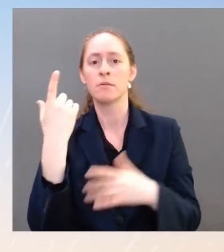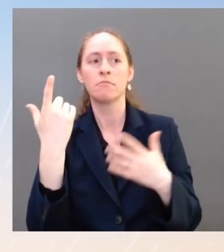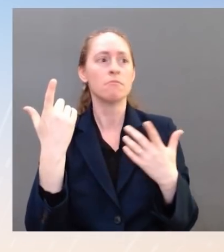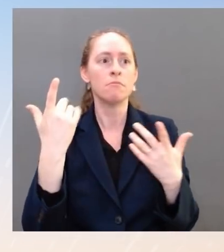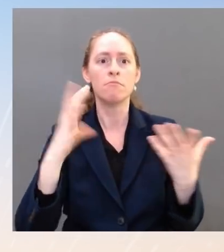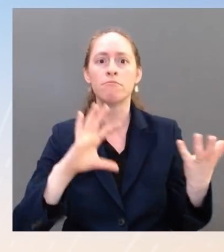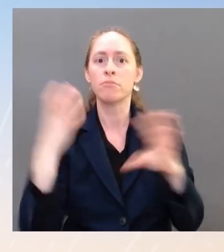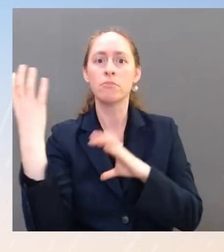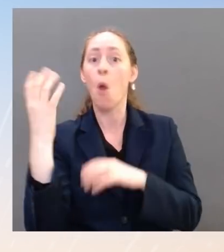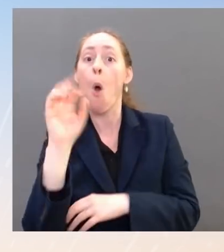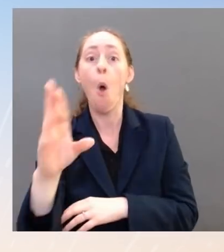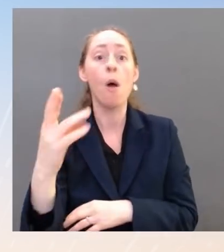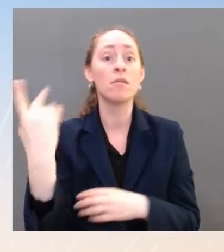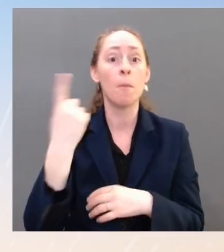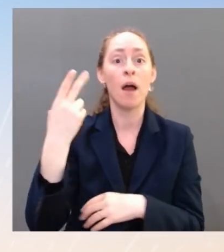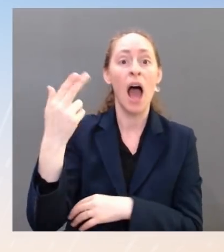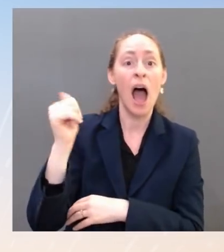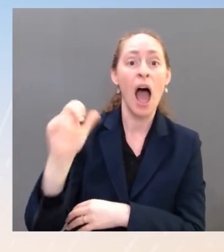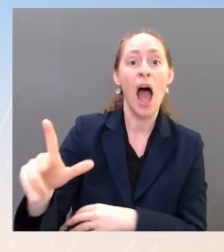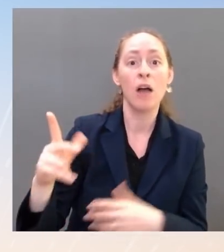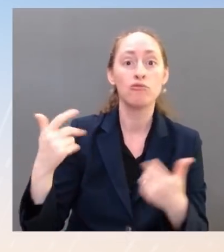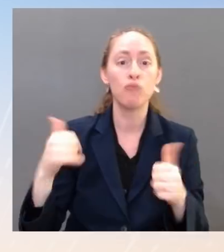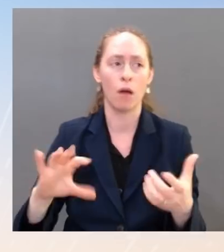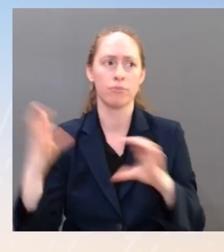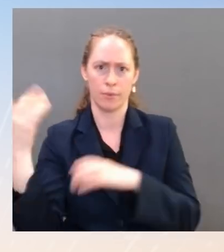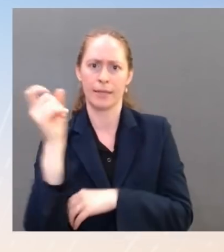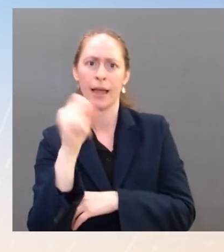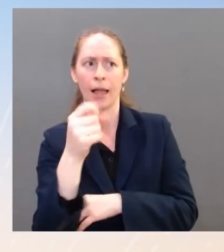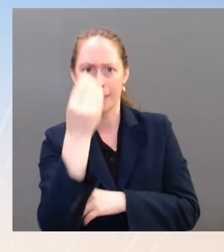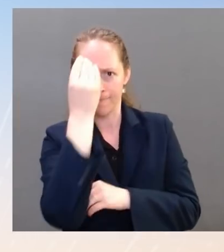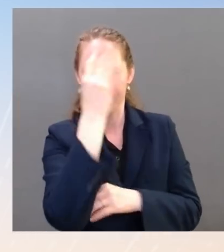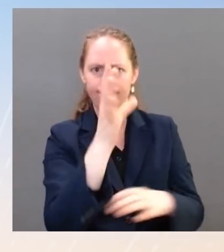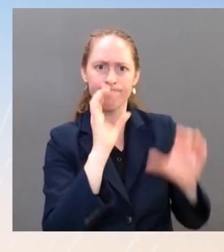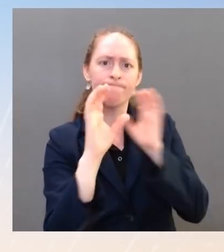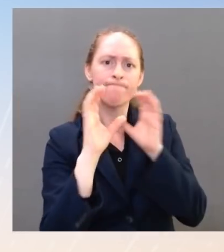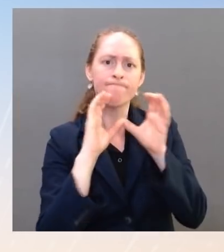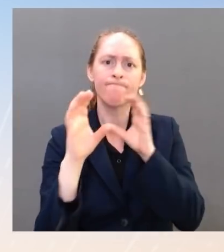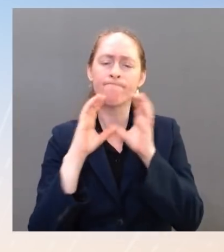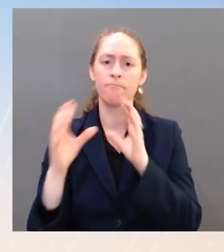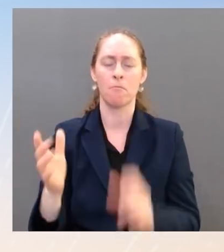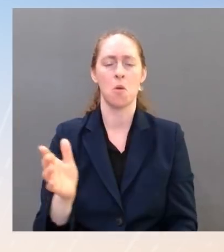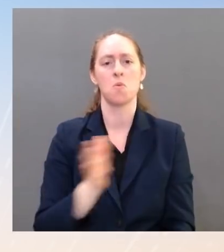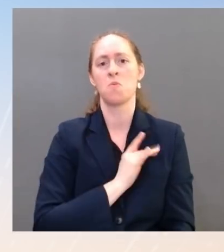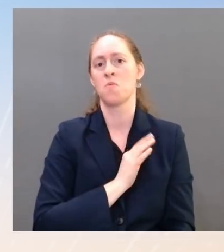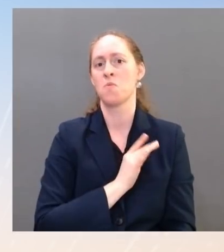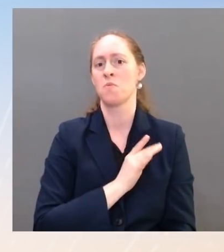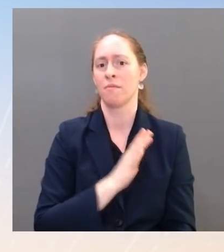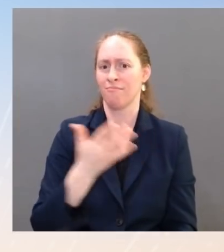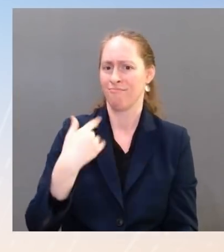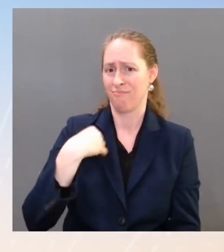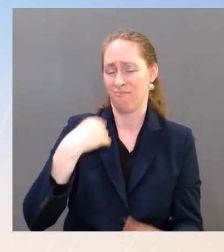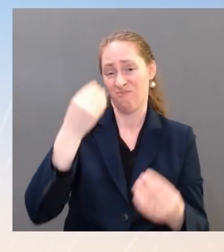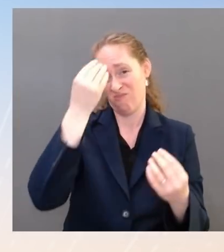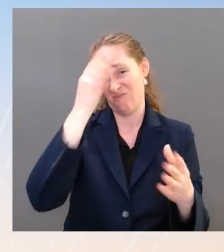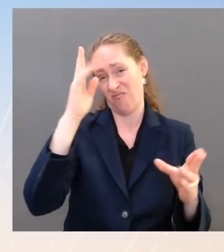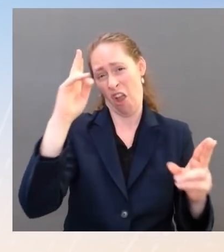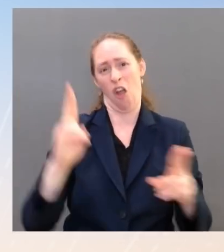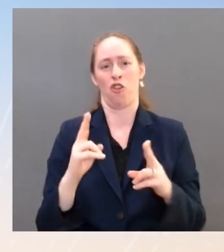So much going on at the Department of Energy. It's a it's an honor to be part of this team. One of the members of who is Michael Regan,